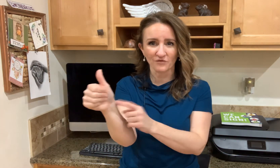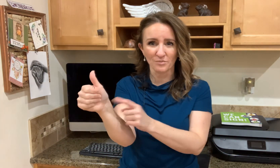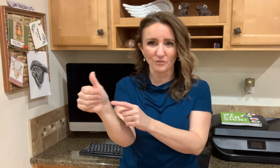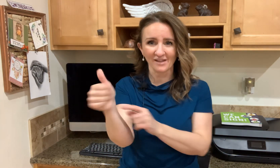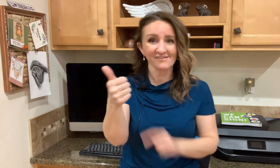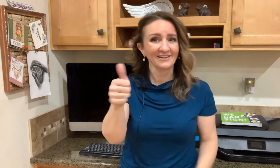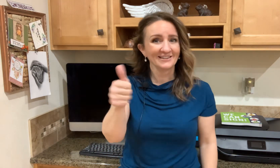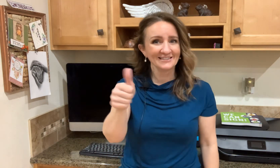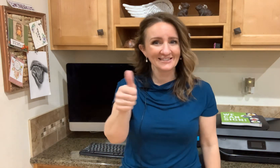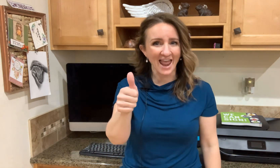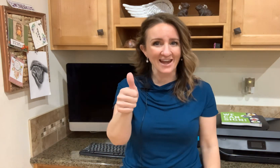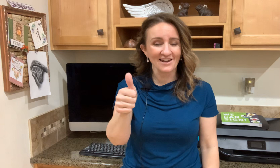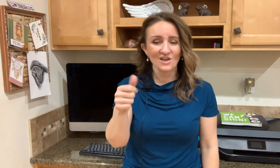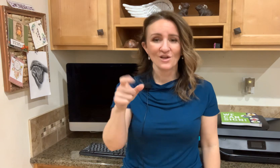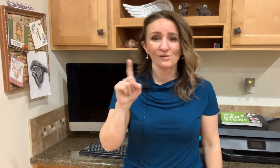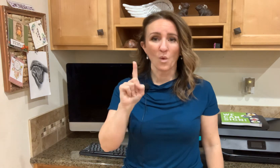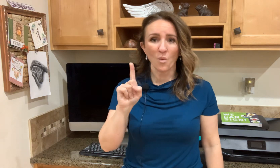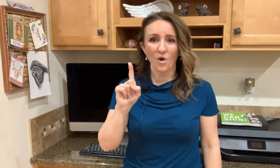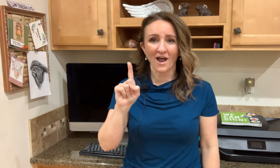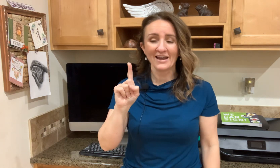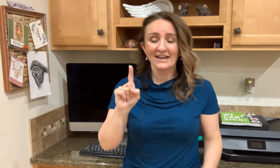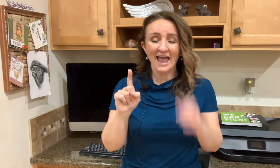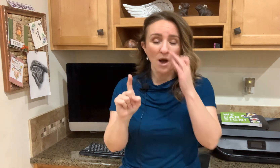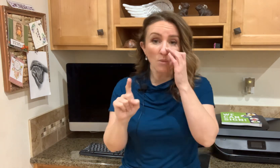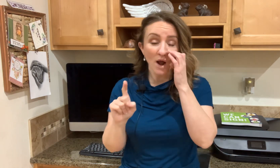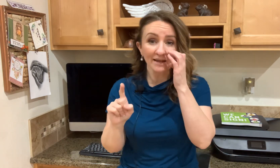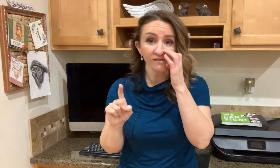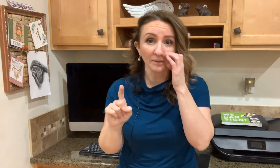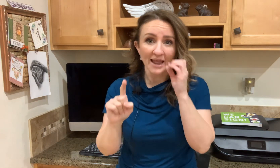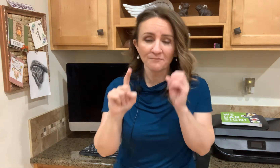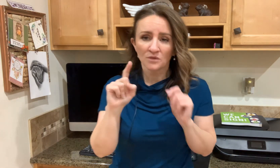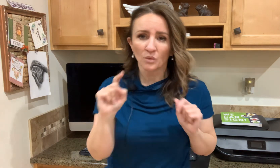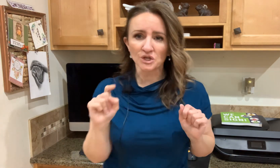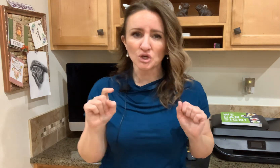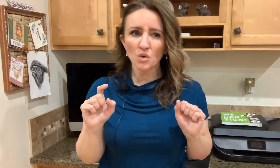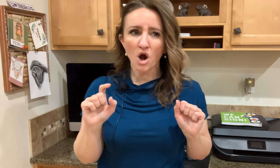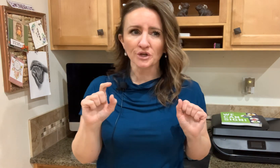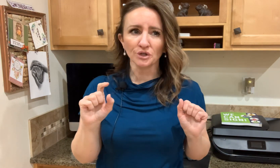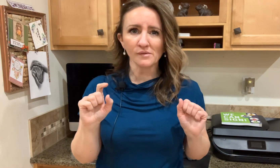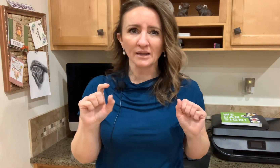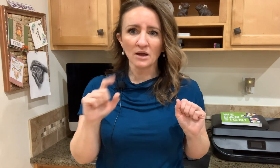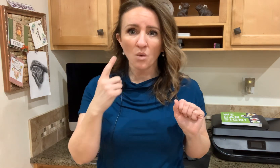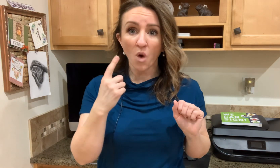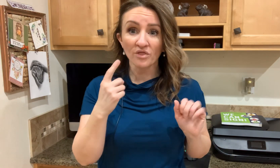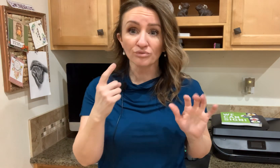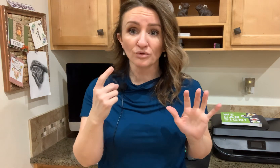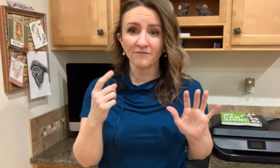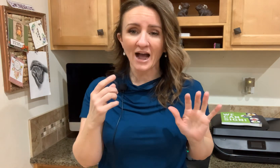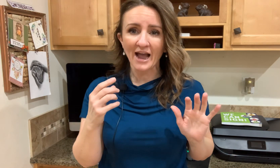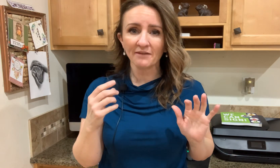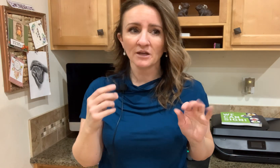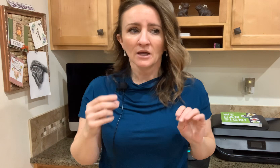from the wrist, 10. So 1.. now I want to explain that when you are using 1 through 5,